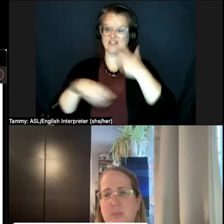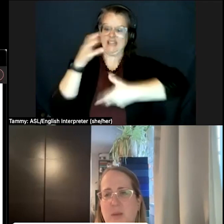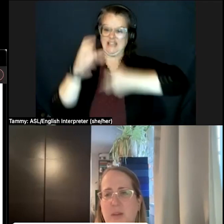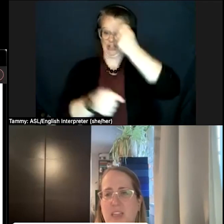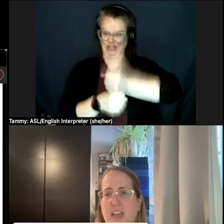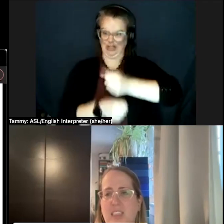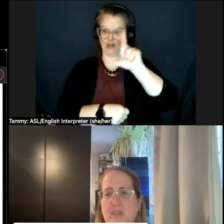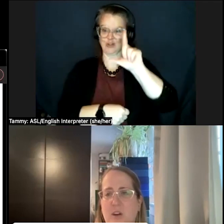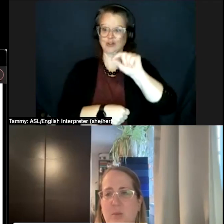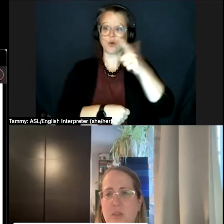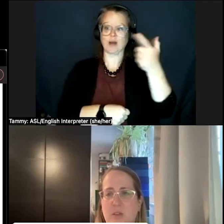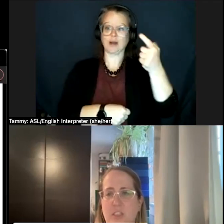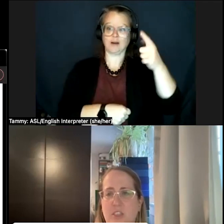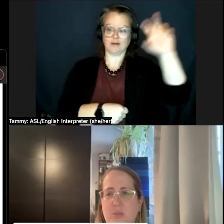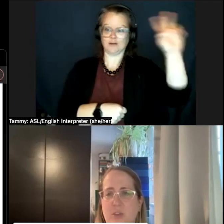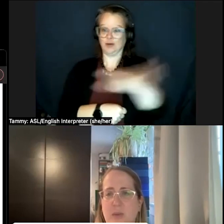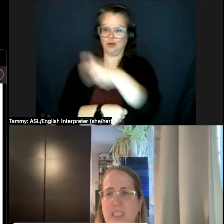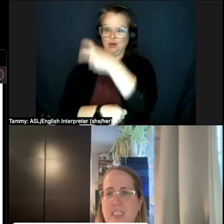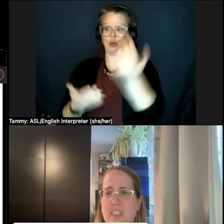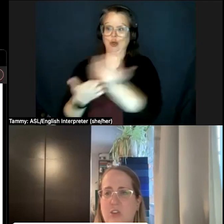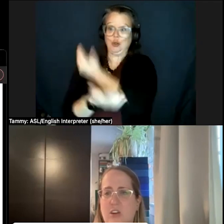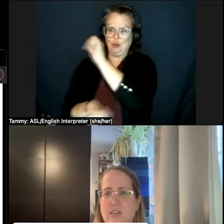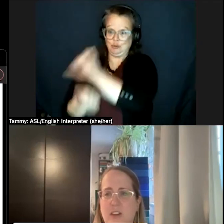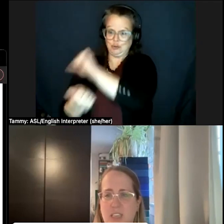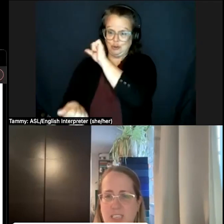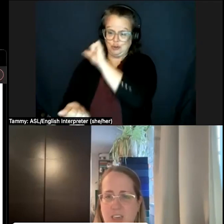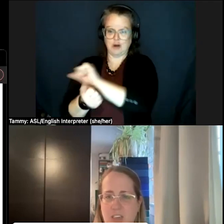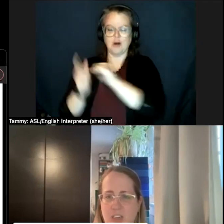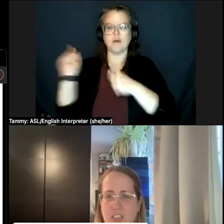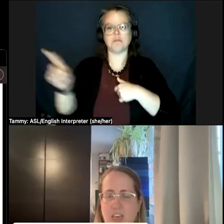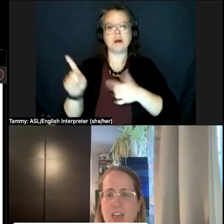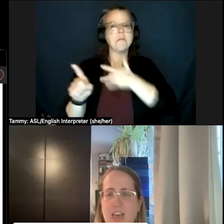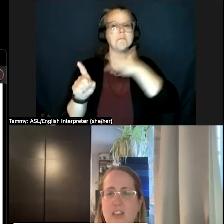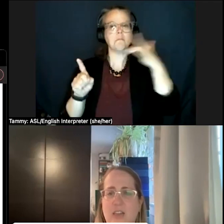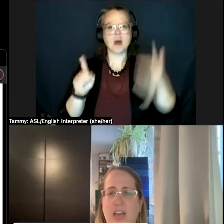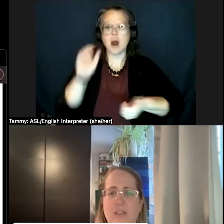primarily lies in pharmaceutical distribution but extends across various sectors, including heavy